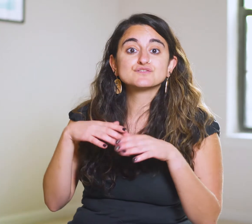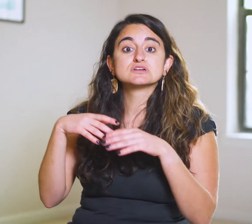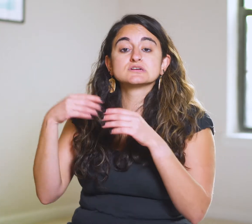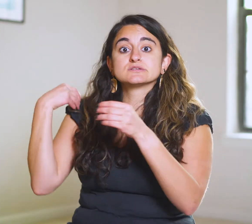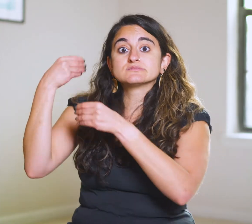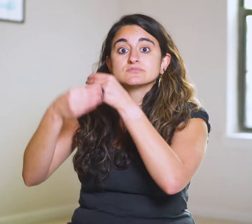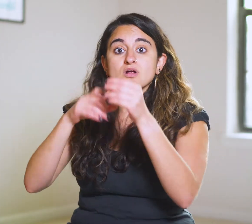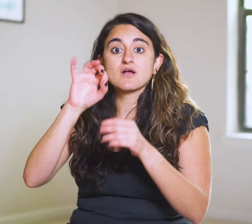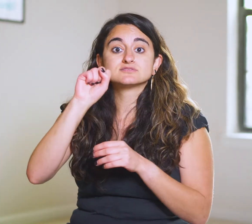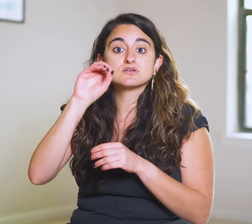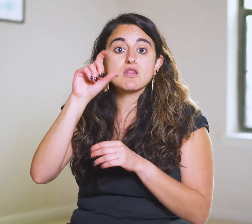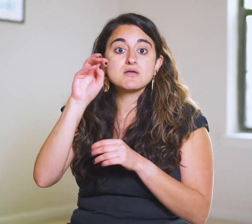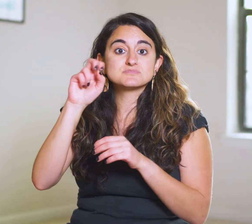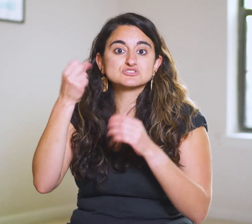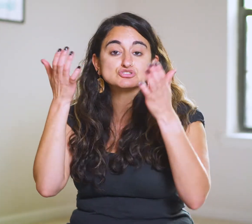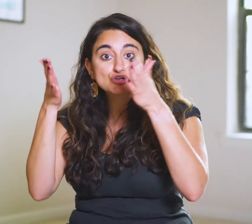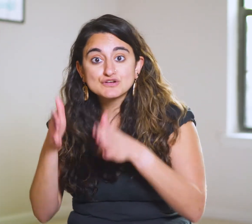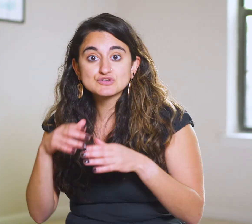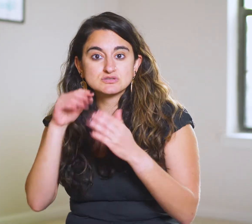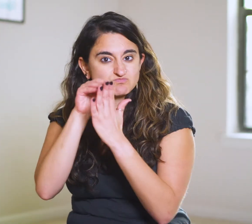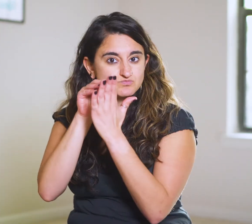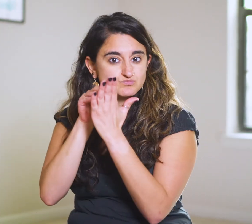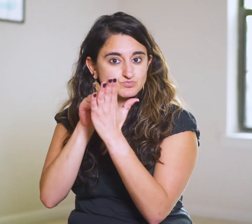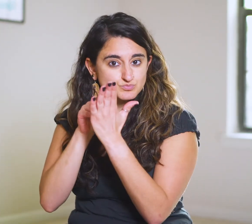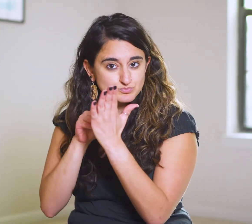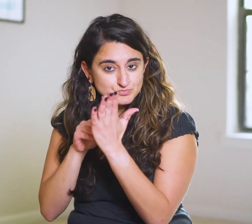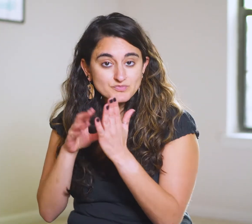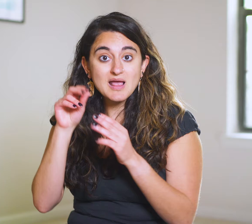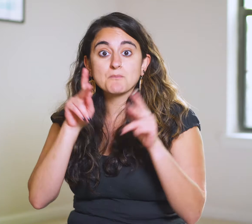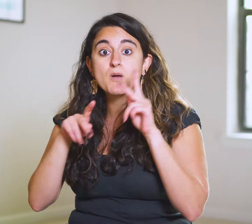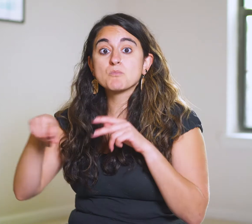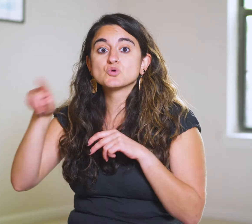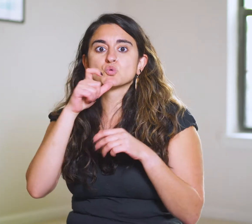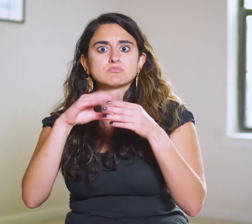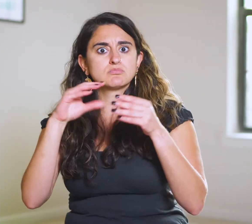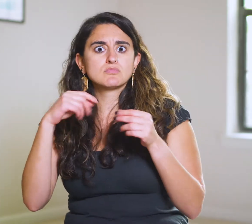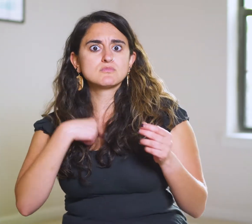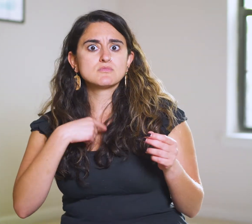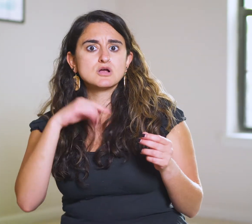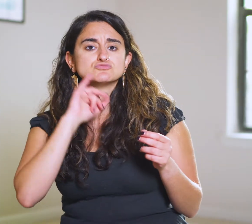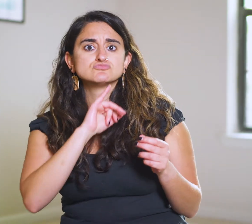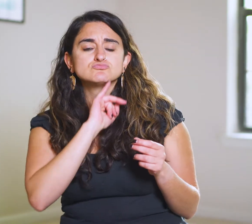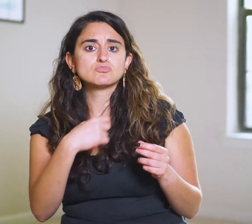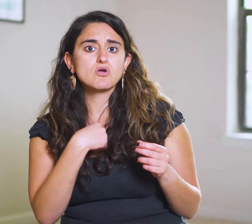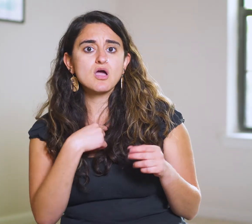and descendants of Solomon’s servants. As for the people who claim to be Israelites